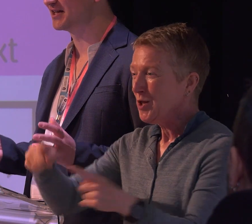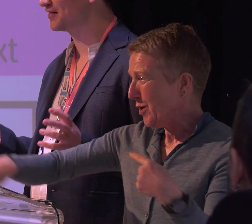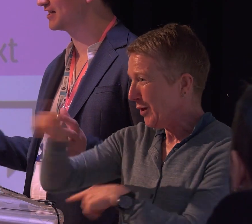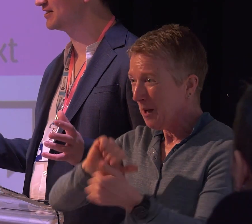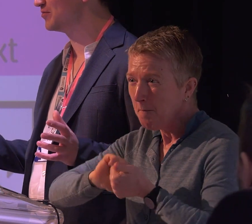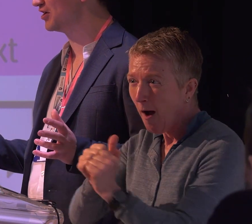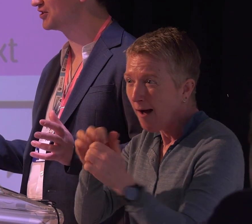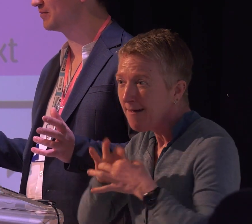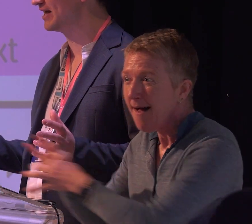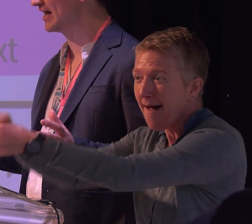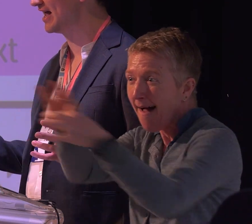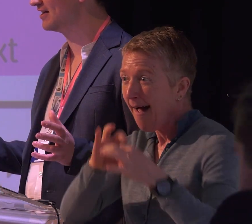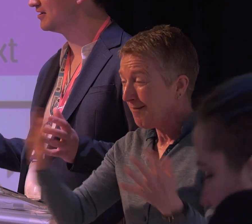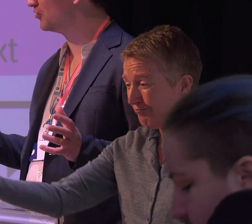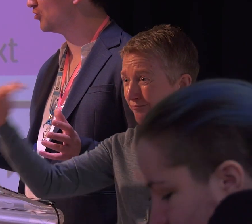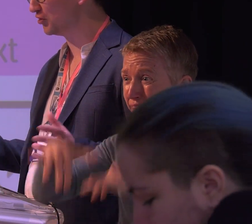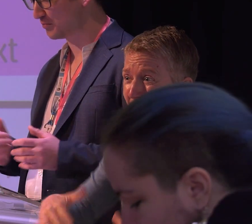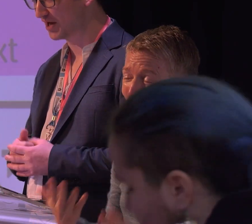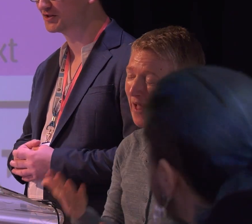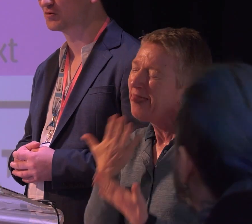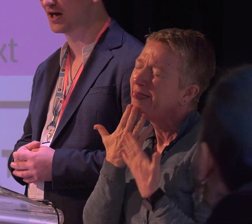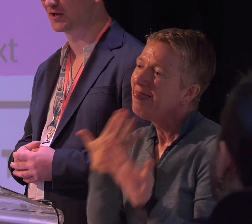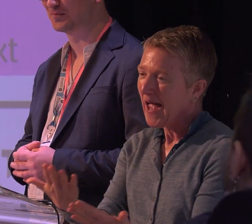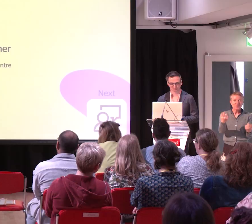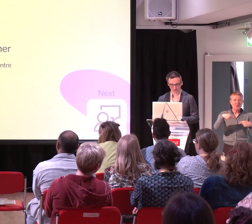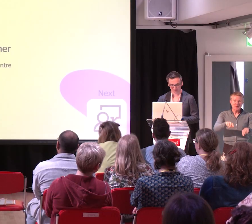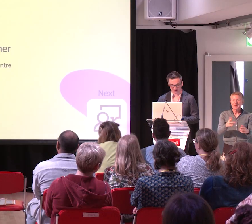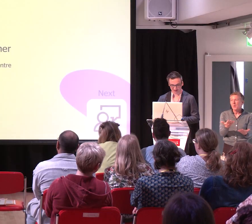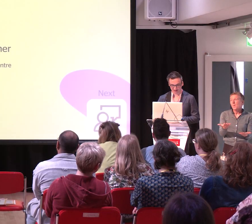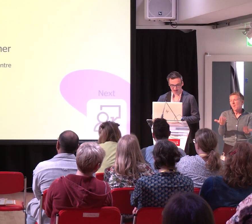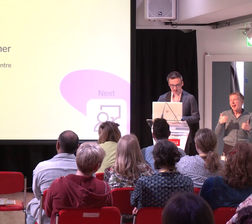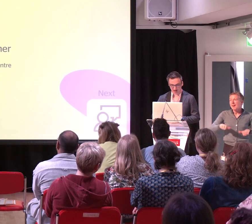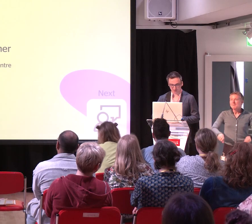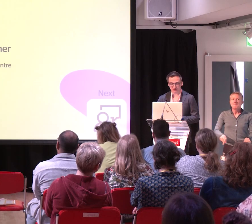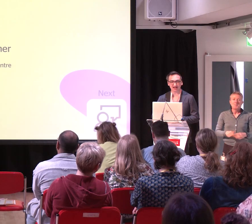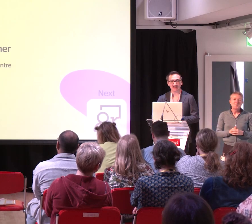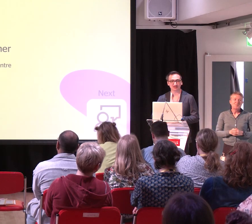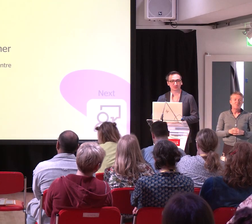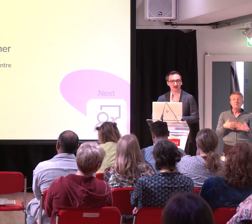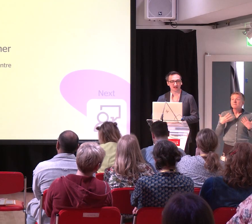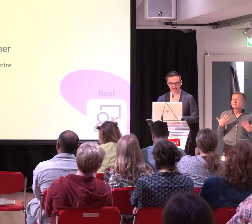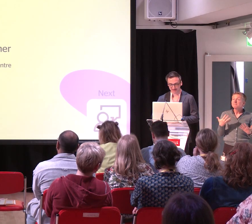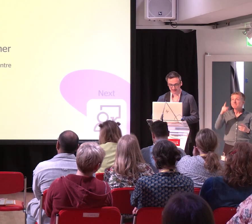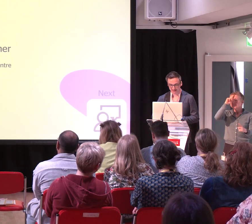So thank you so much for being here. You're all most welcome. Our mission at Attenborough Arts Centre